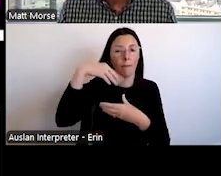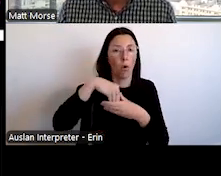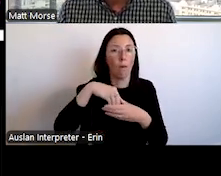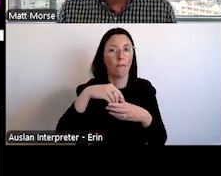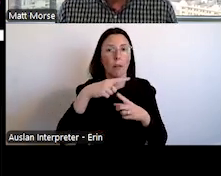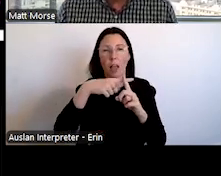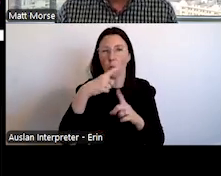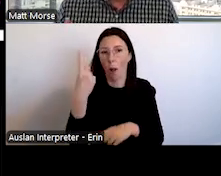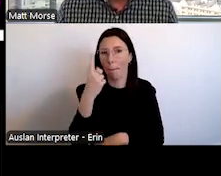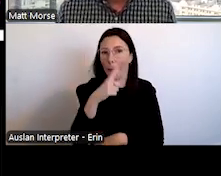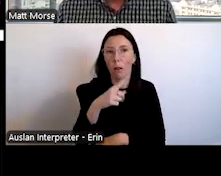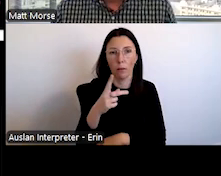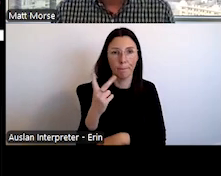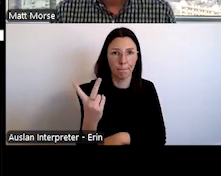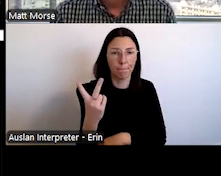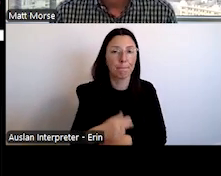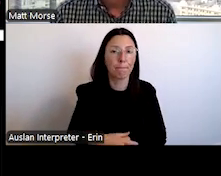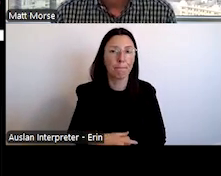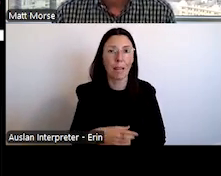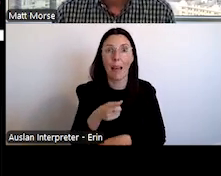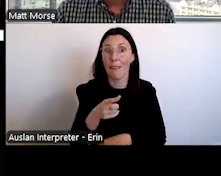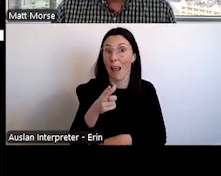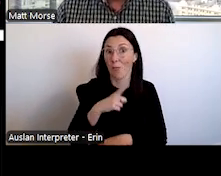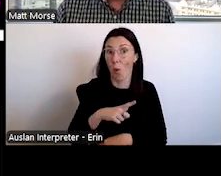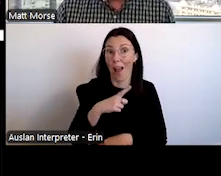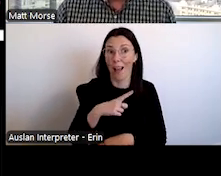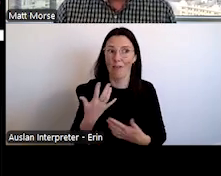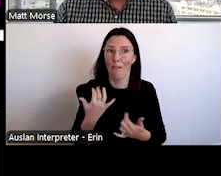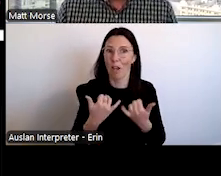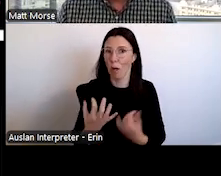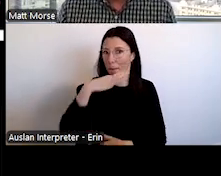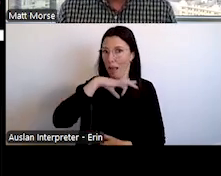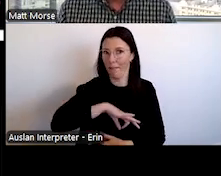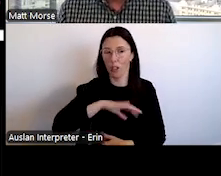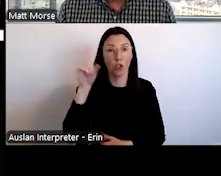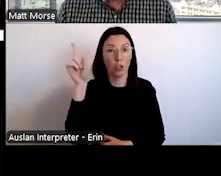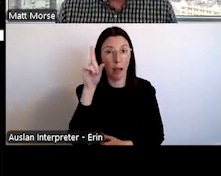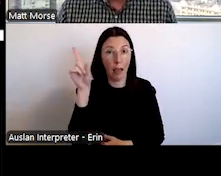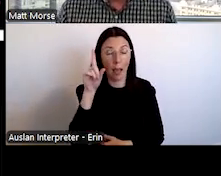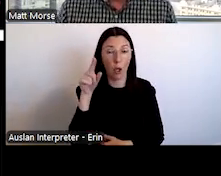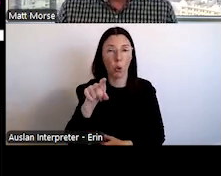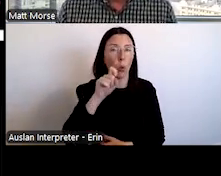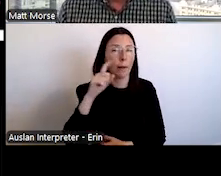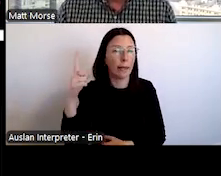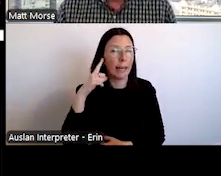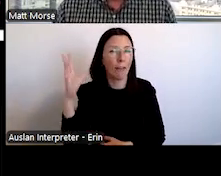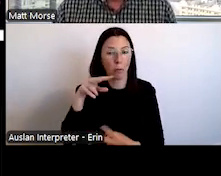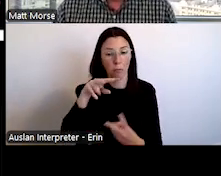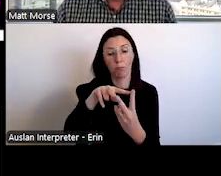where the benefit of today's session will be ? hearing firsthand from David and Autumn,